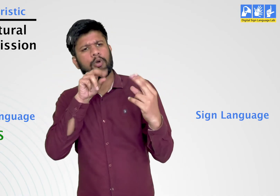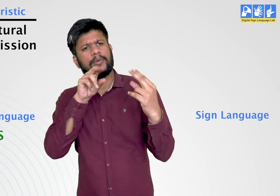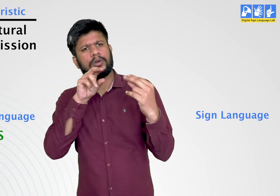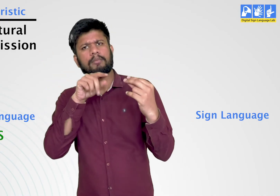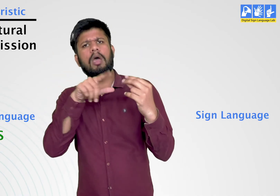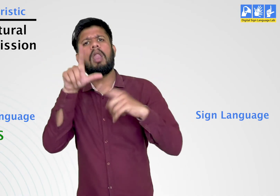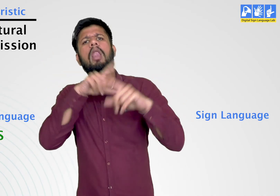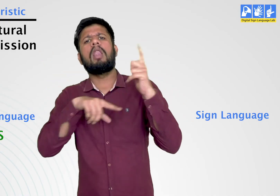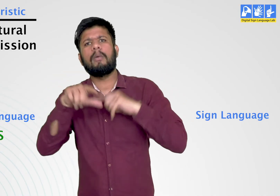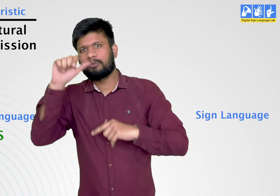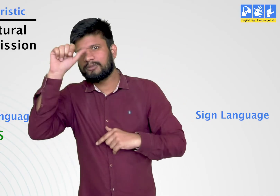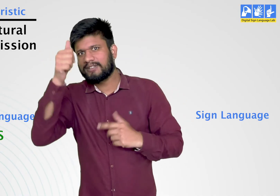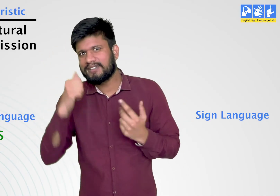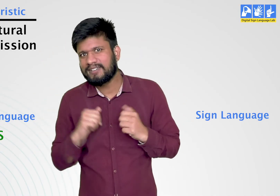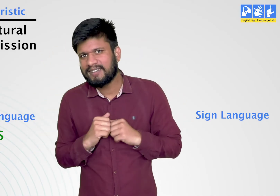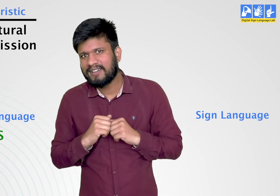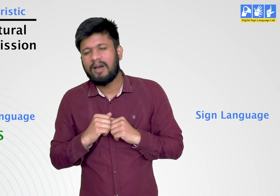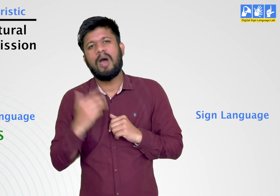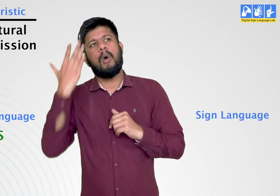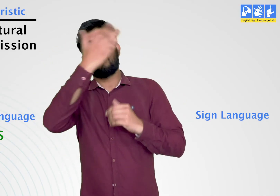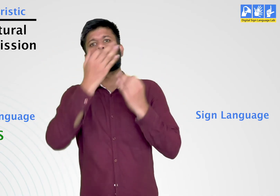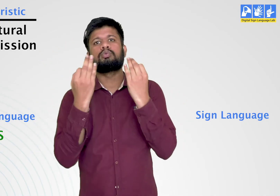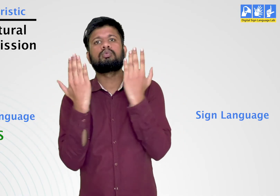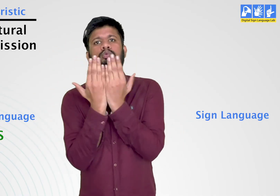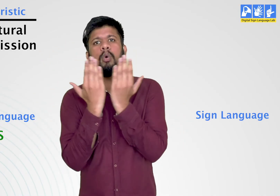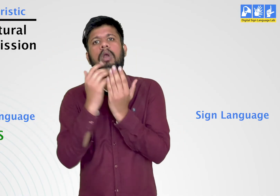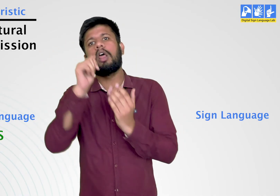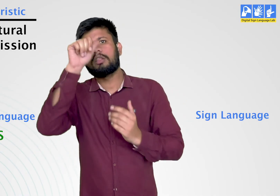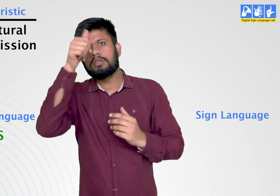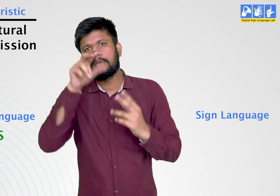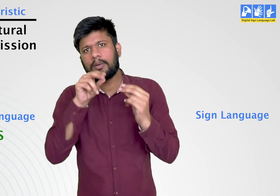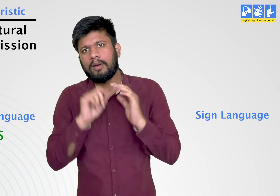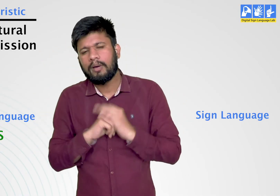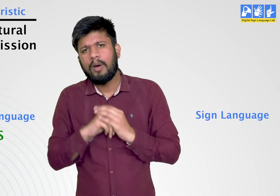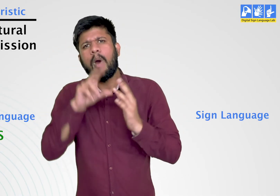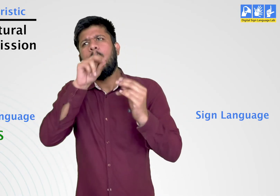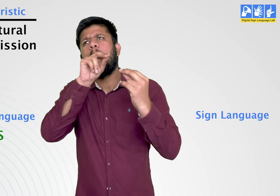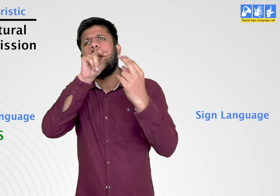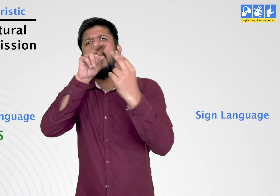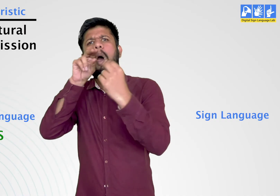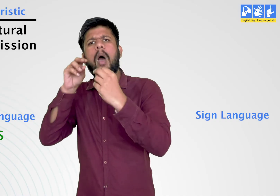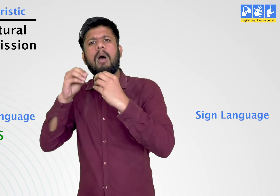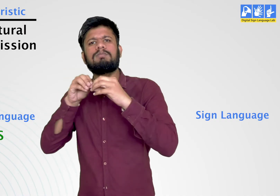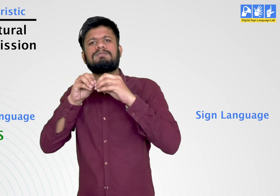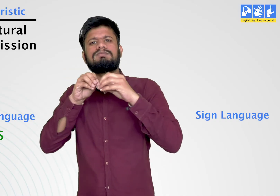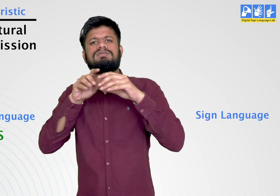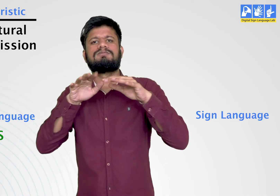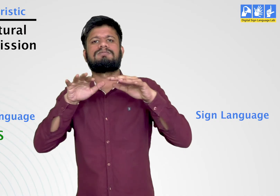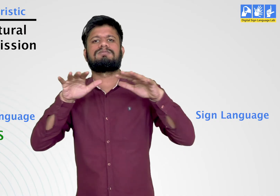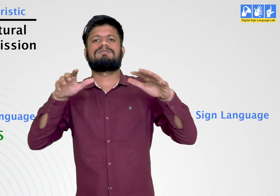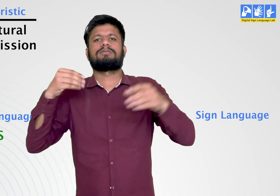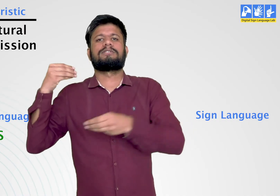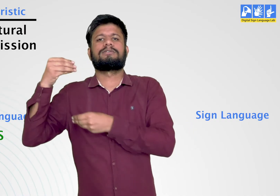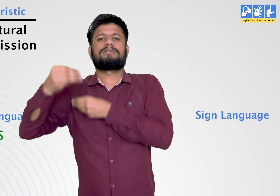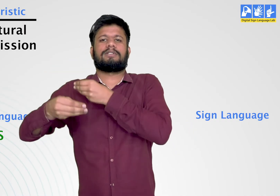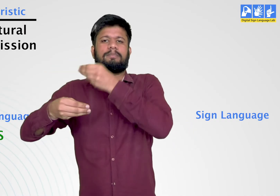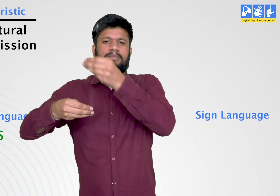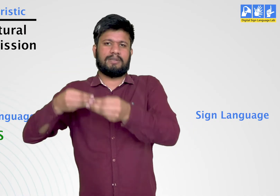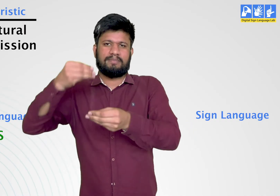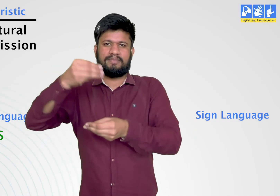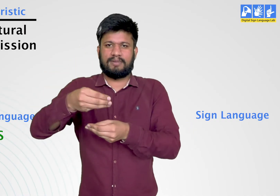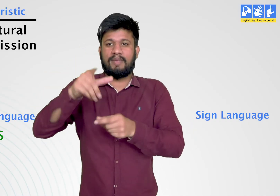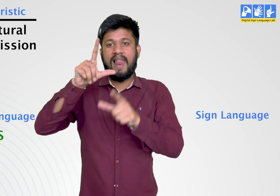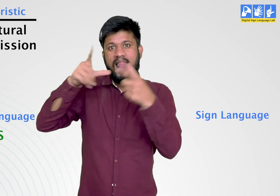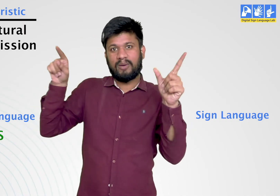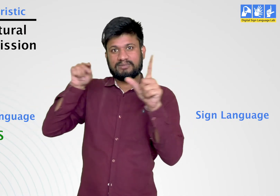So, Hindi is Culturally Transmitted.